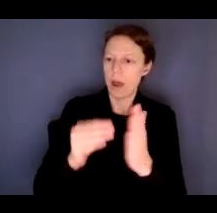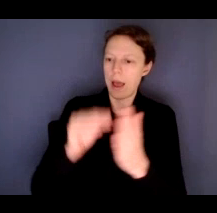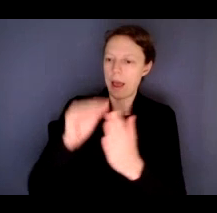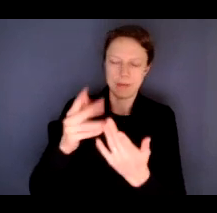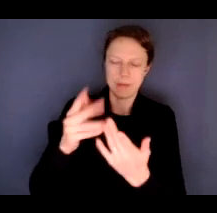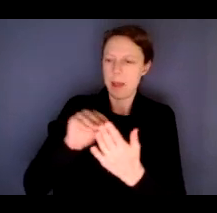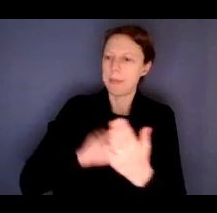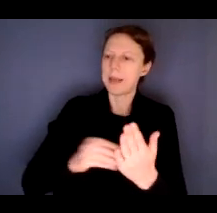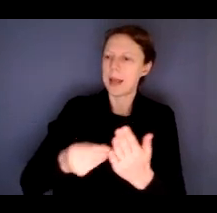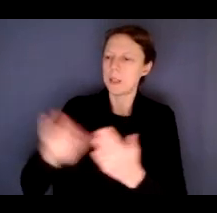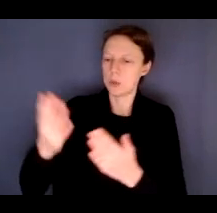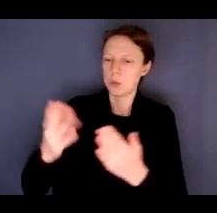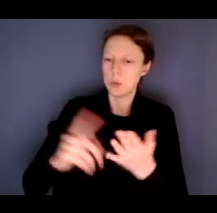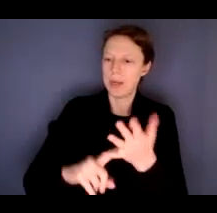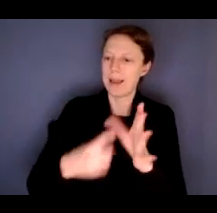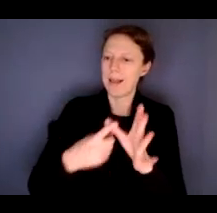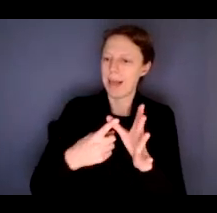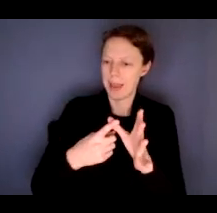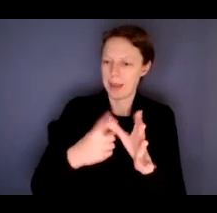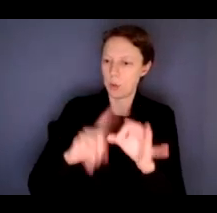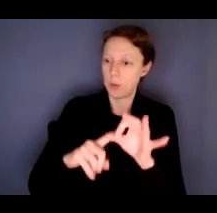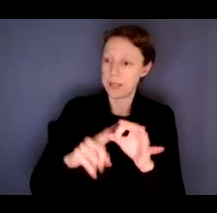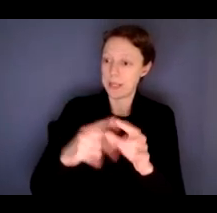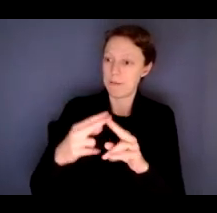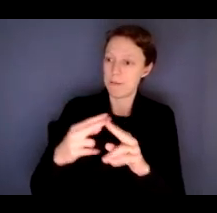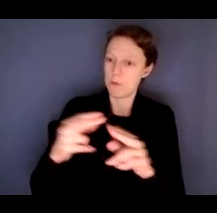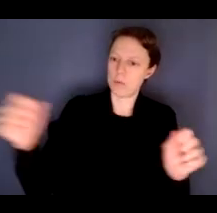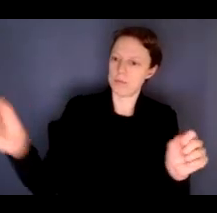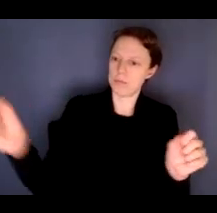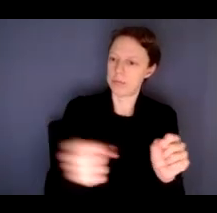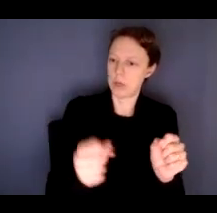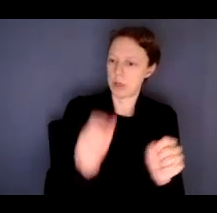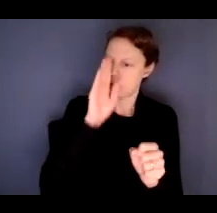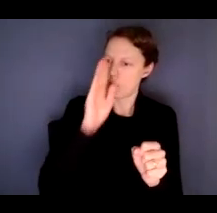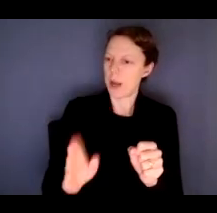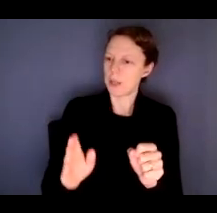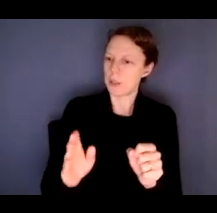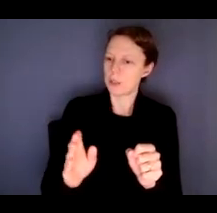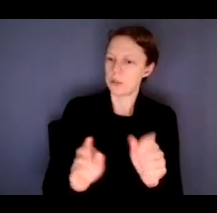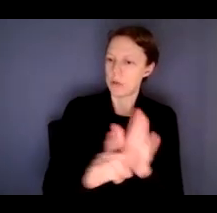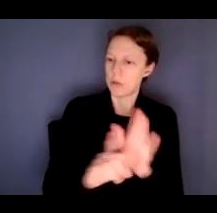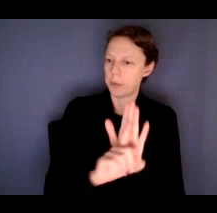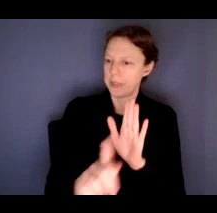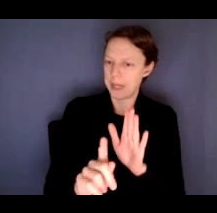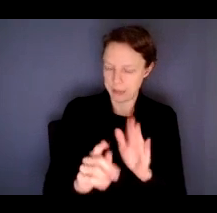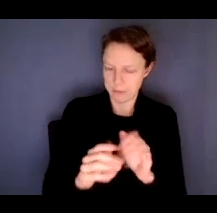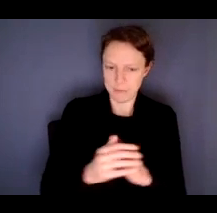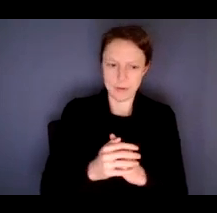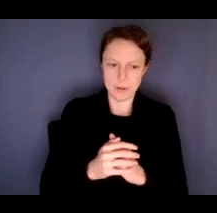to be appointed to the child or young person. Also they might get involved with conversations,